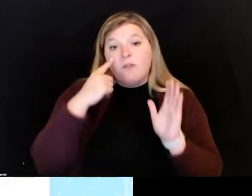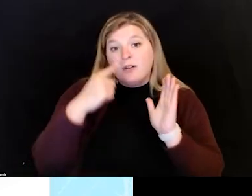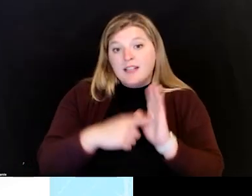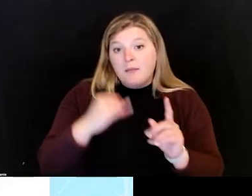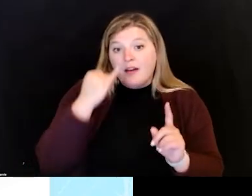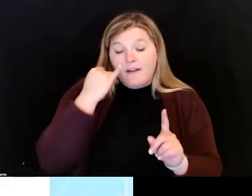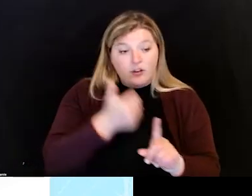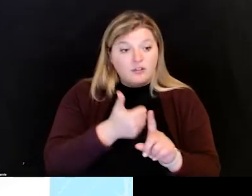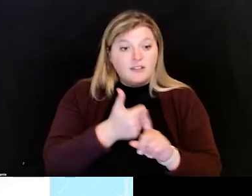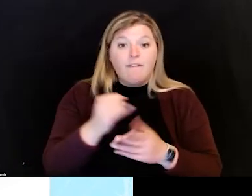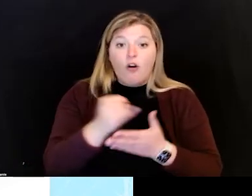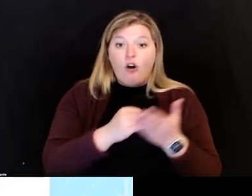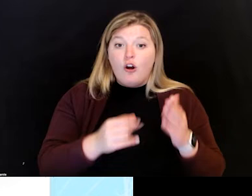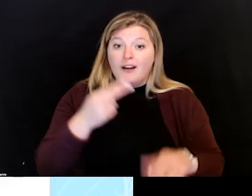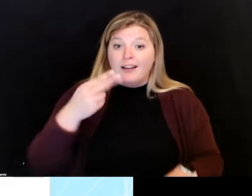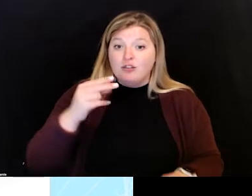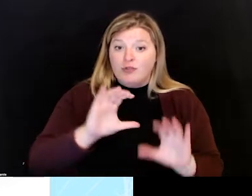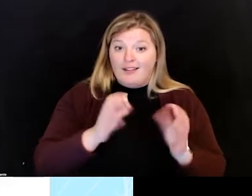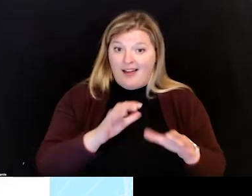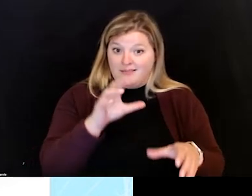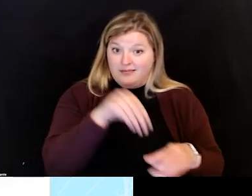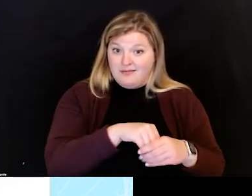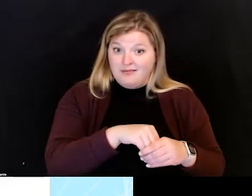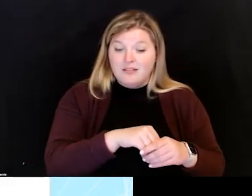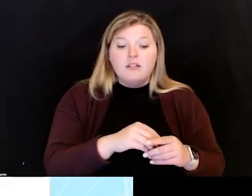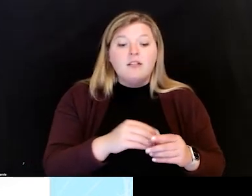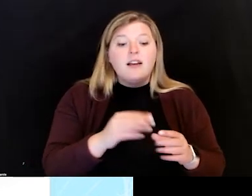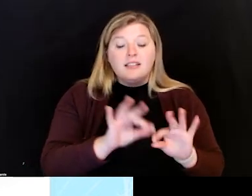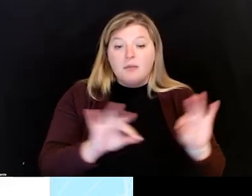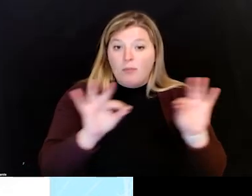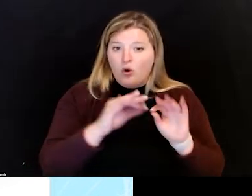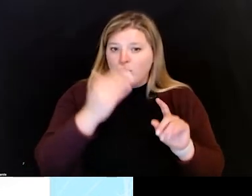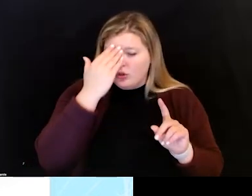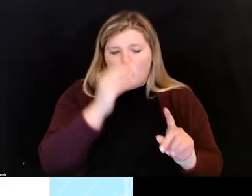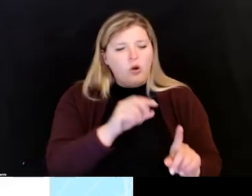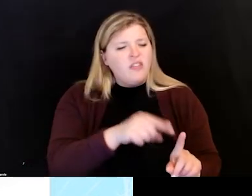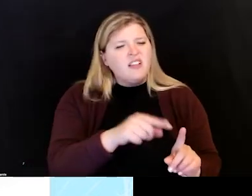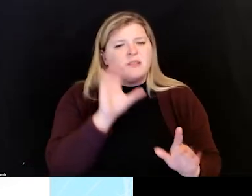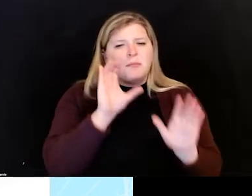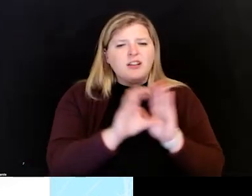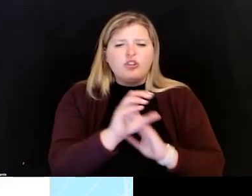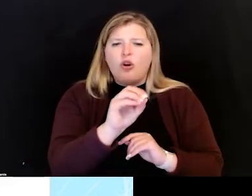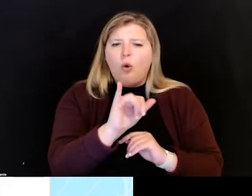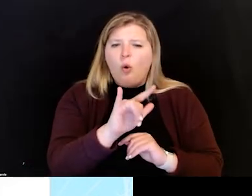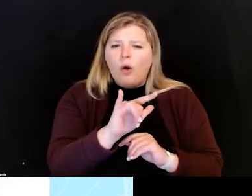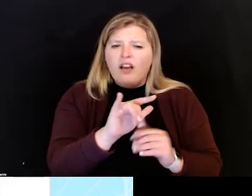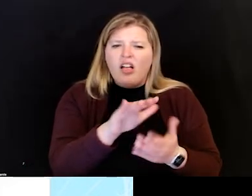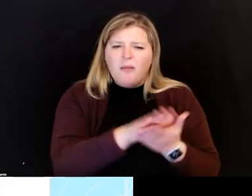it's important to know that the image you're using is actually an oil painting showing a specific technique.